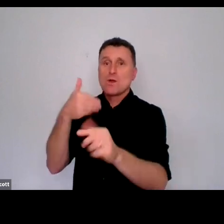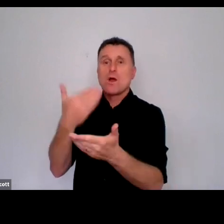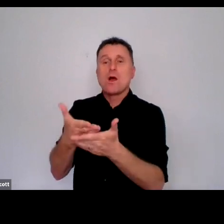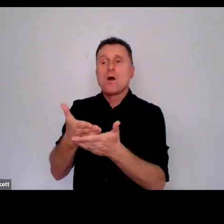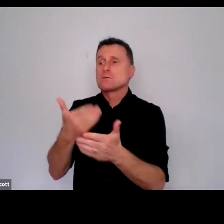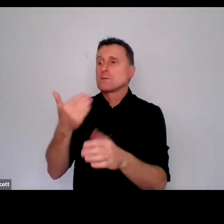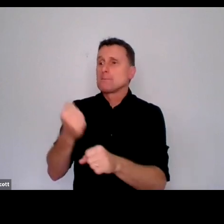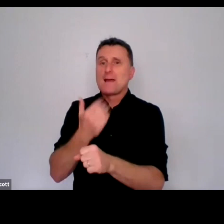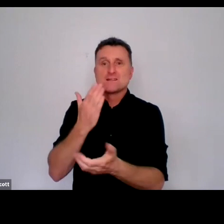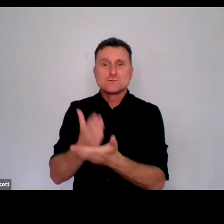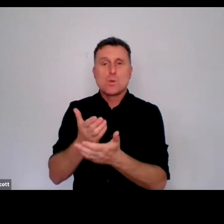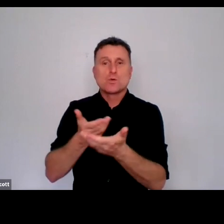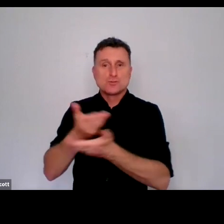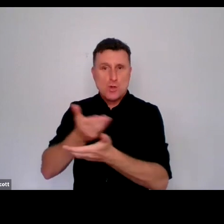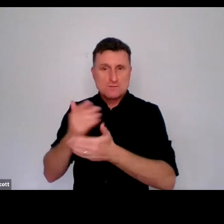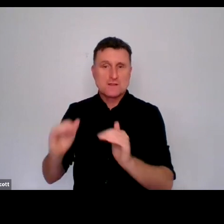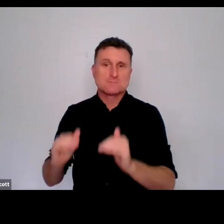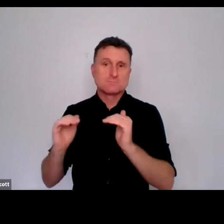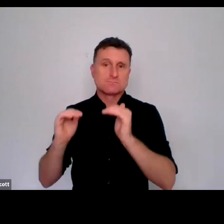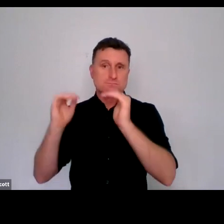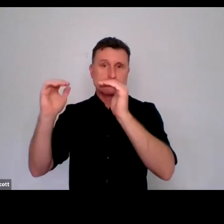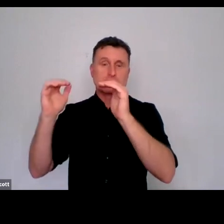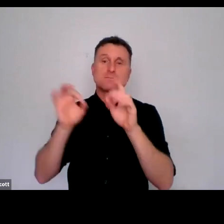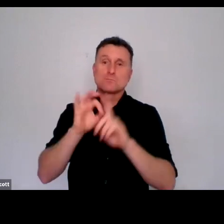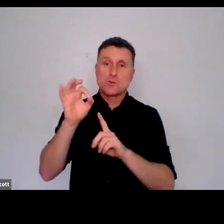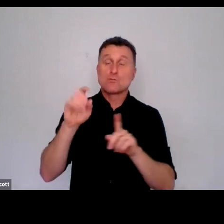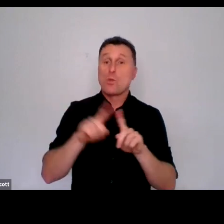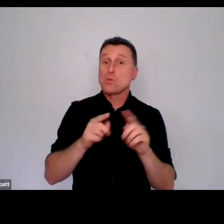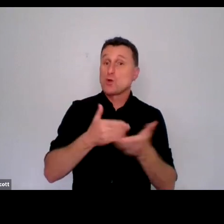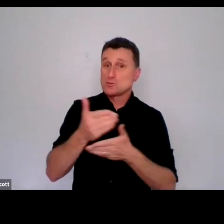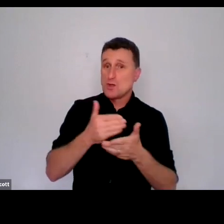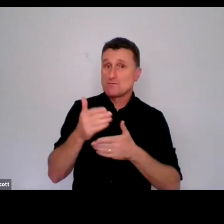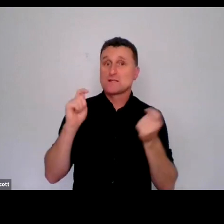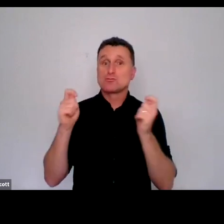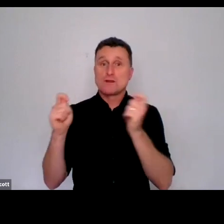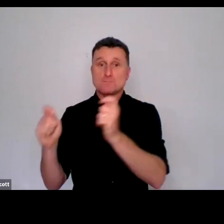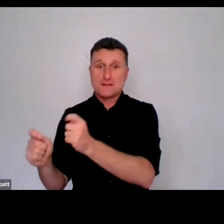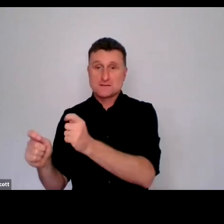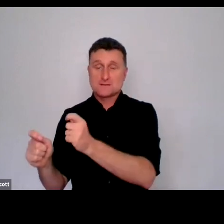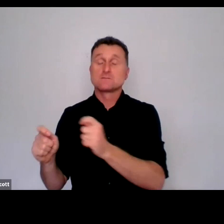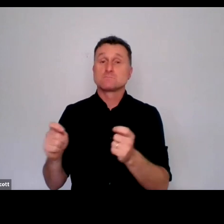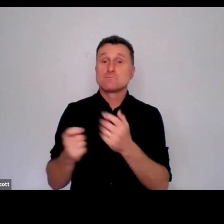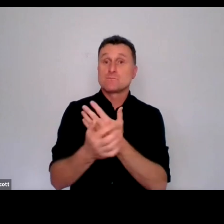And thirdly, start to transform those services. So lots on and really important that we get it right.